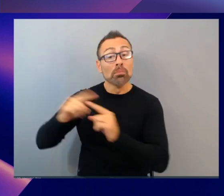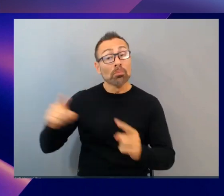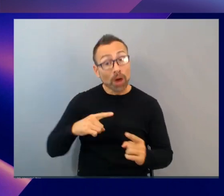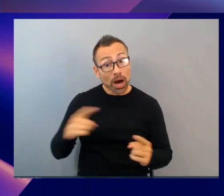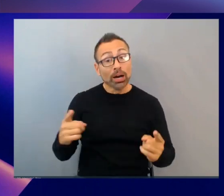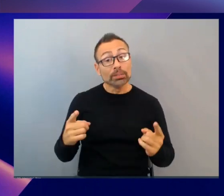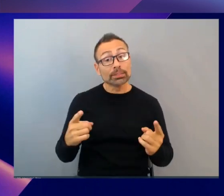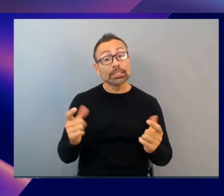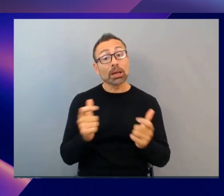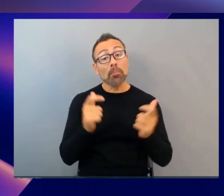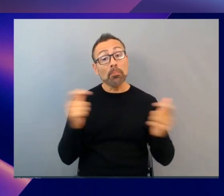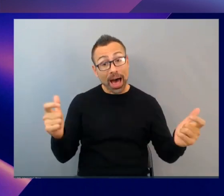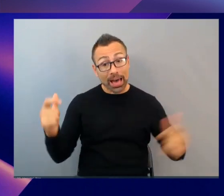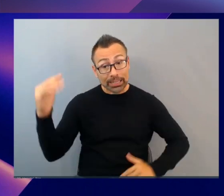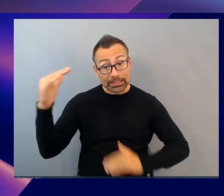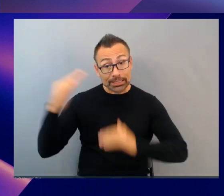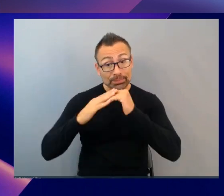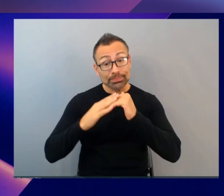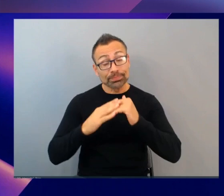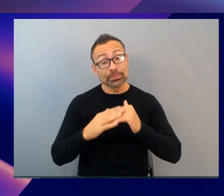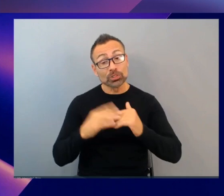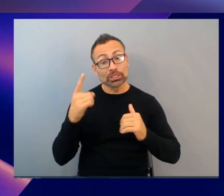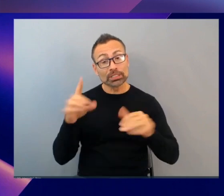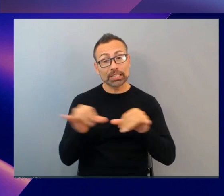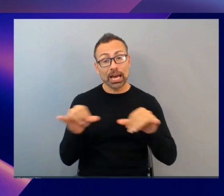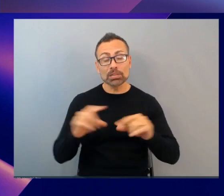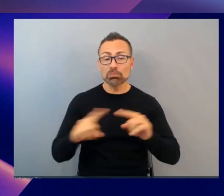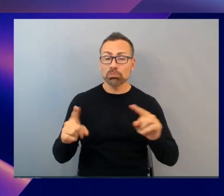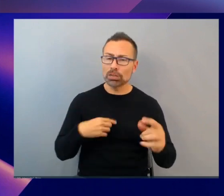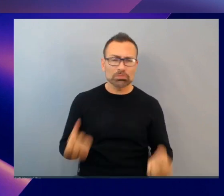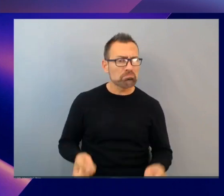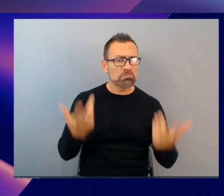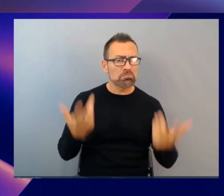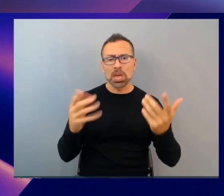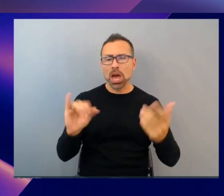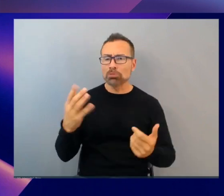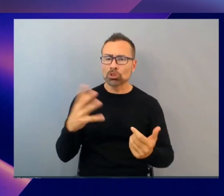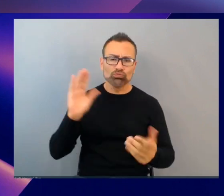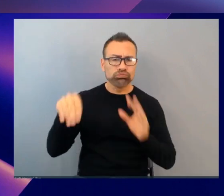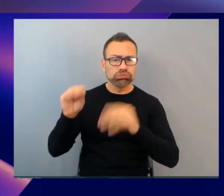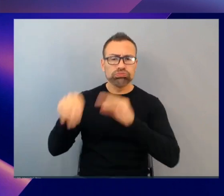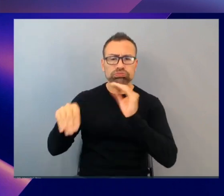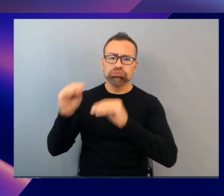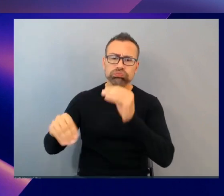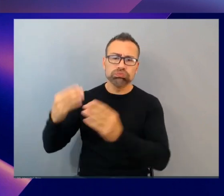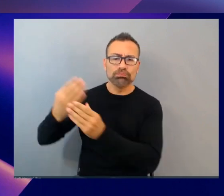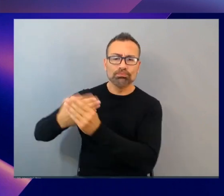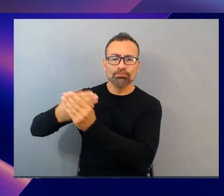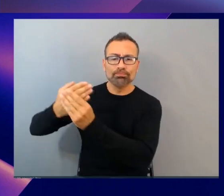but you can have as many objects as you want in a bucket. - What's the max size? I think it's 50 gigabytes, if I'm not wrong.